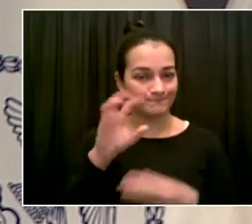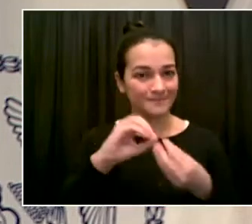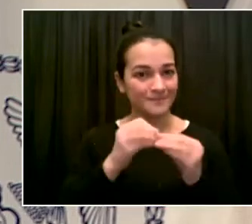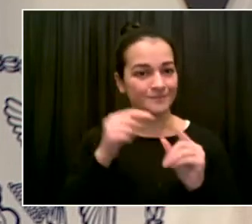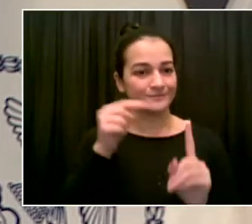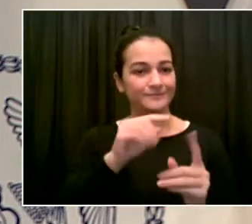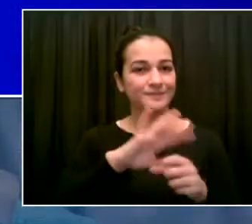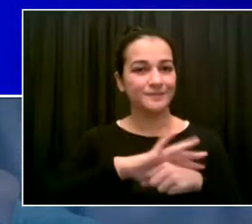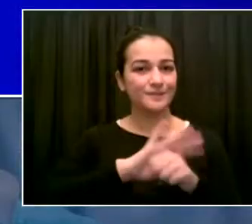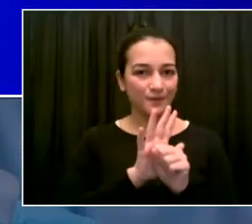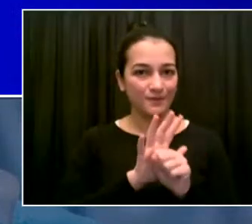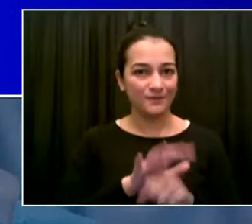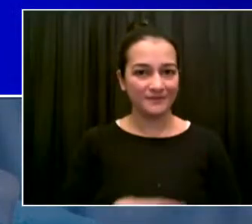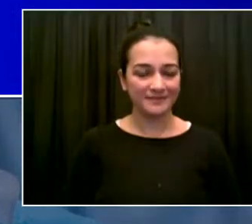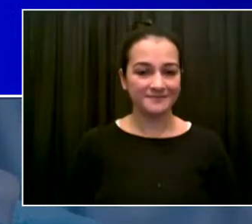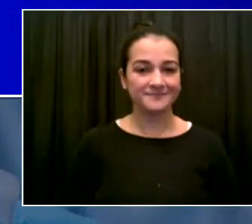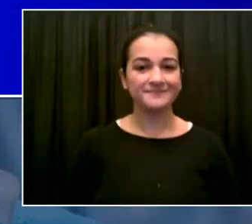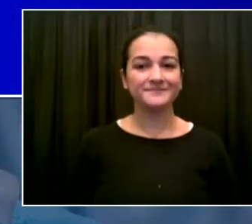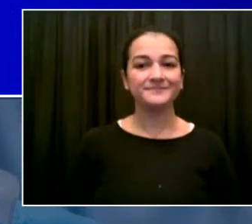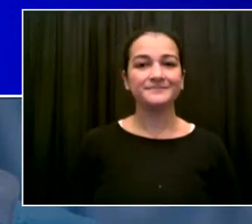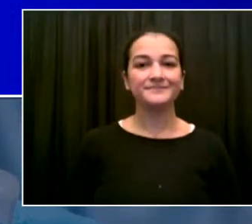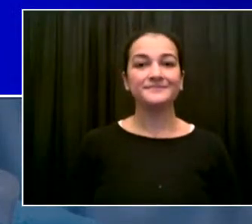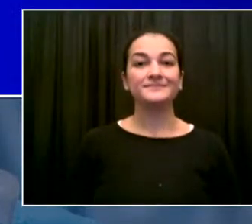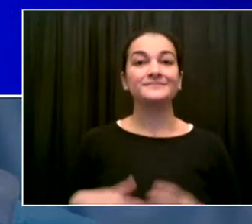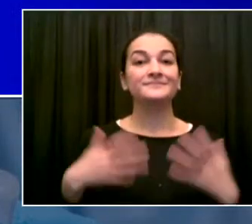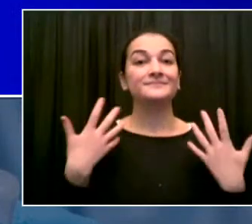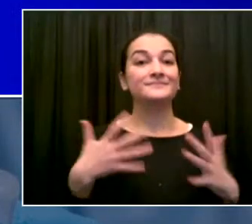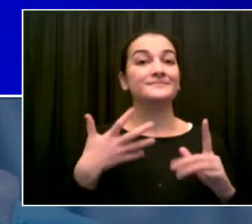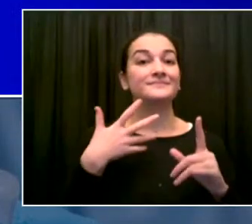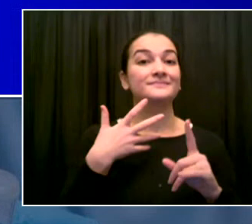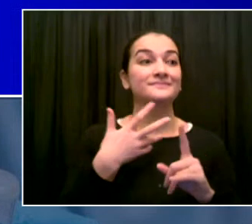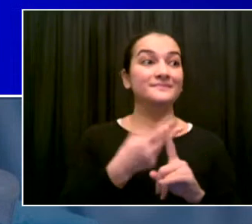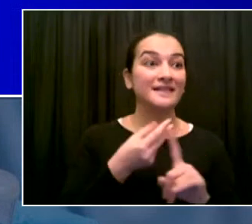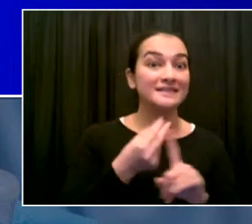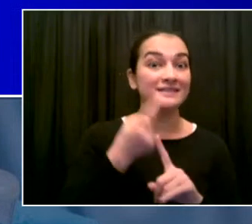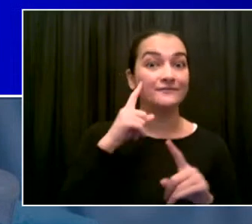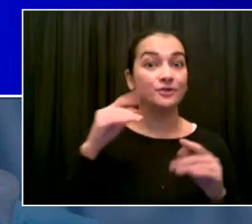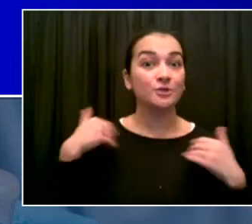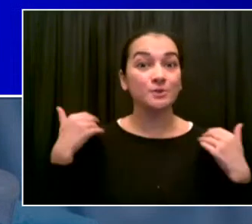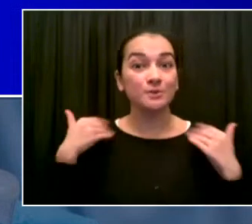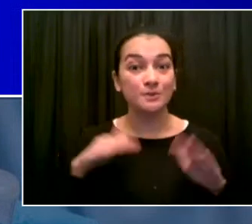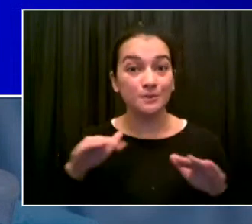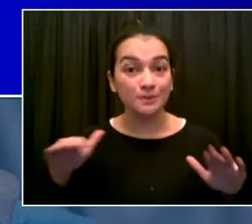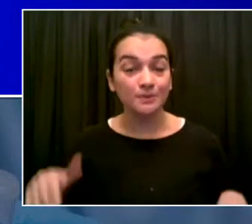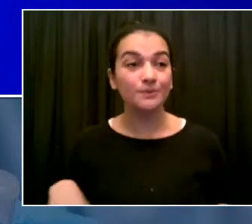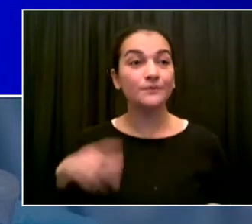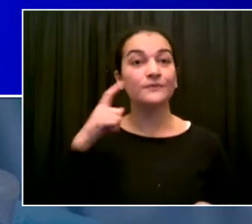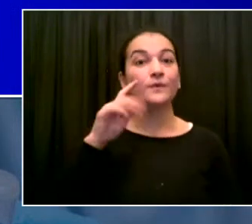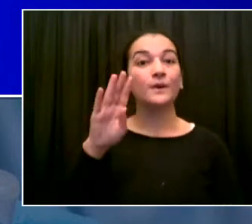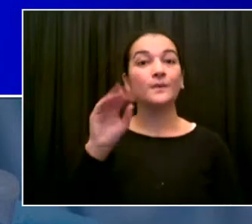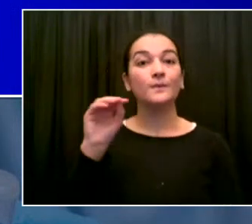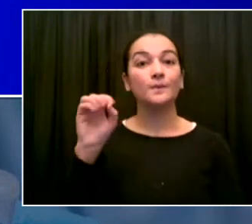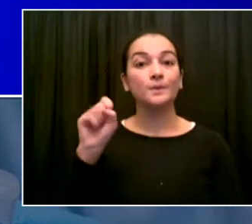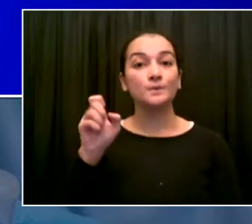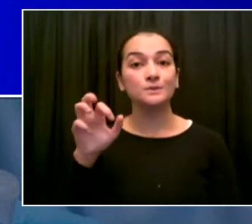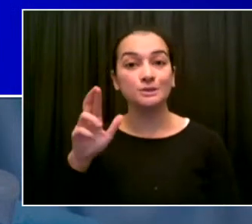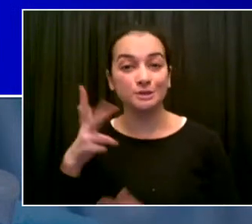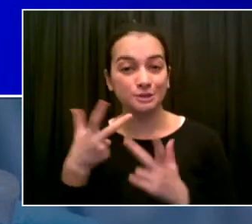HAPPY ABOUT THE IFRST INDICATOR BECAUSE I TOLD YOU EARLIER ABOUT THE NUMBERS COMING UP STRONG.